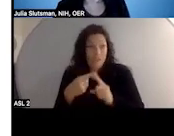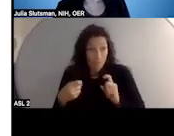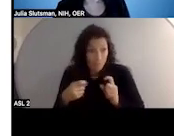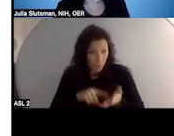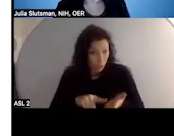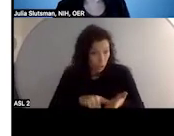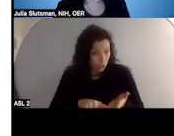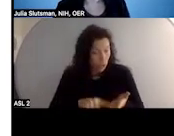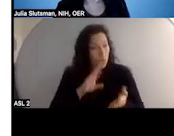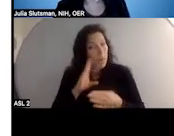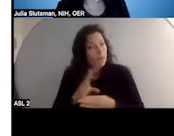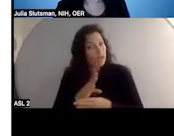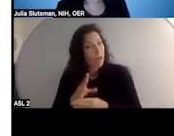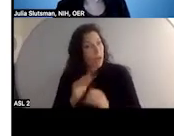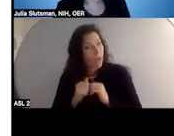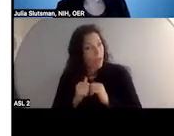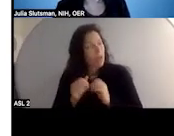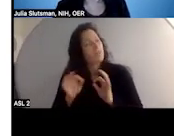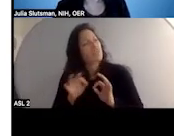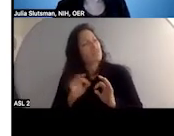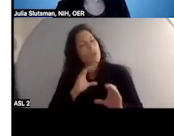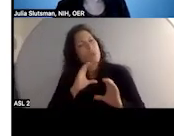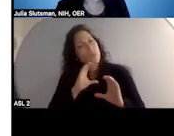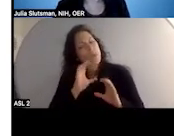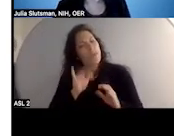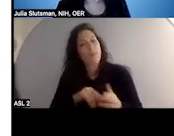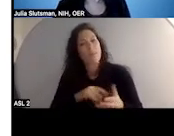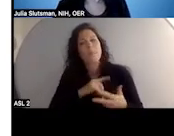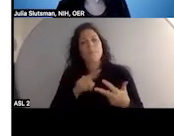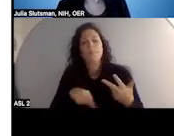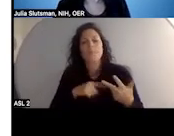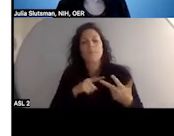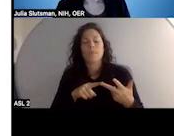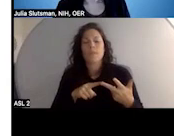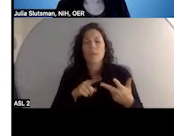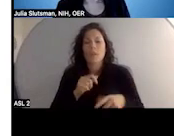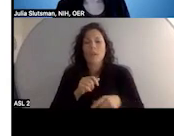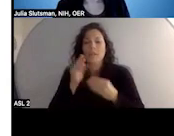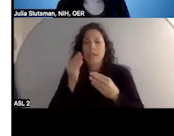will be shared and used and also, with regard to data submission, thinking about and developing